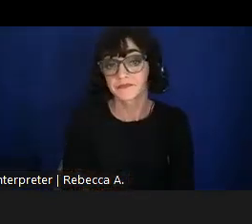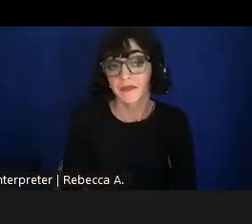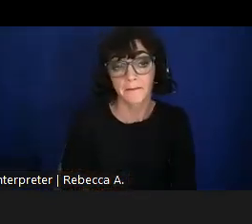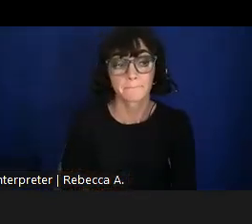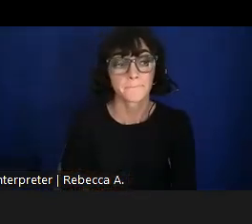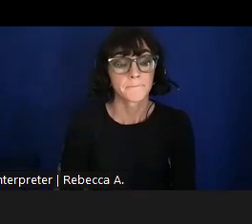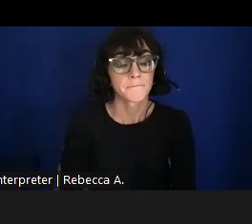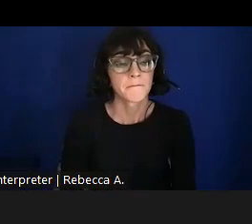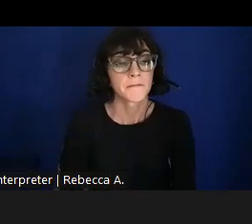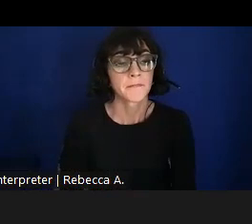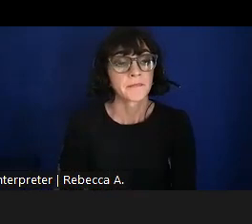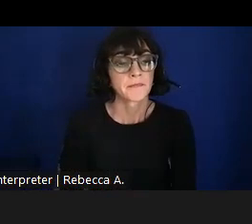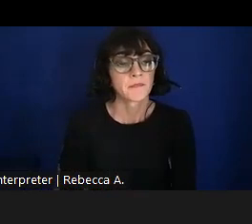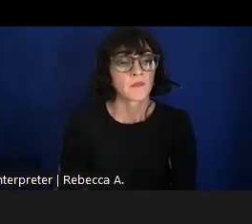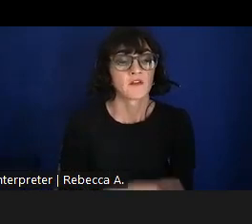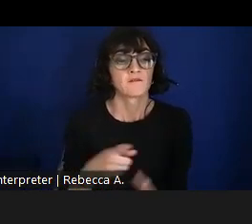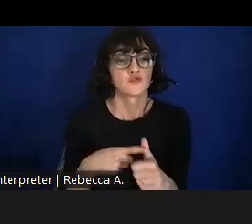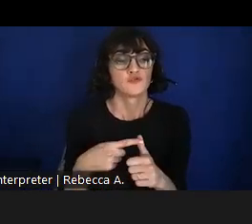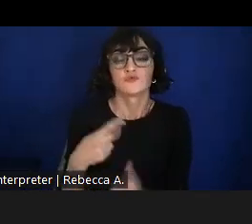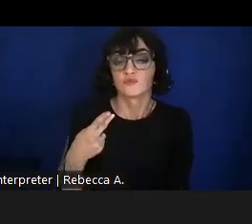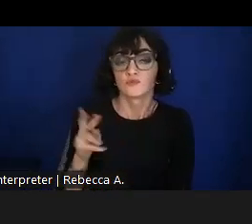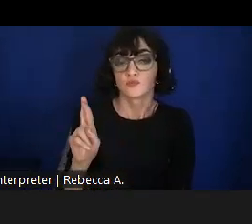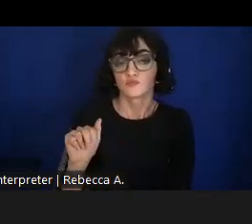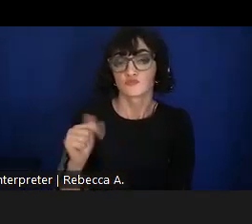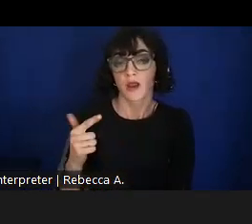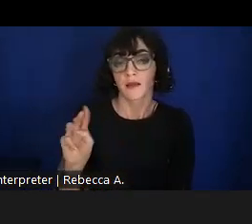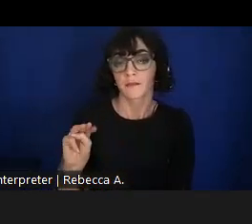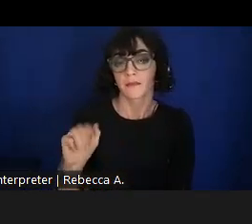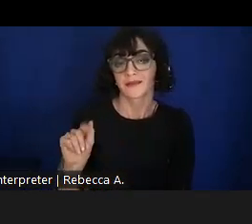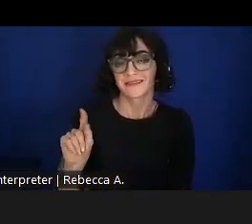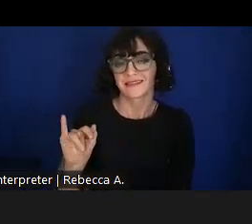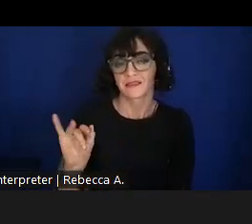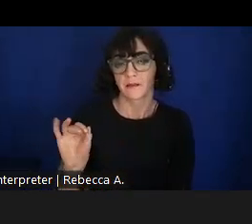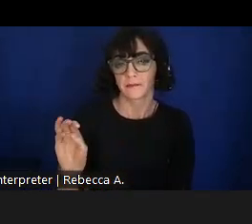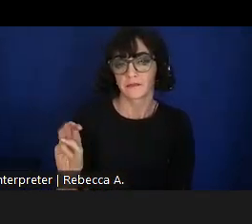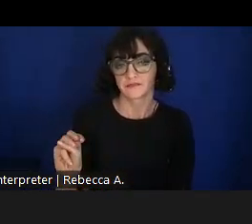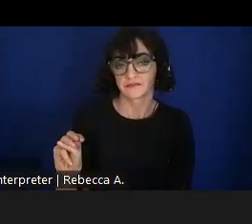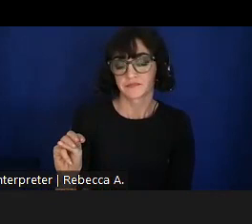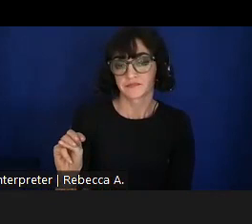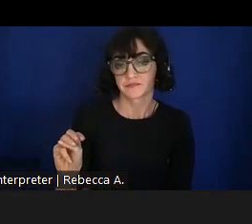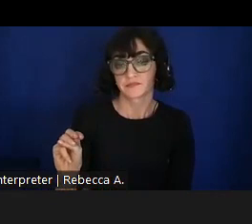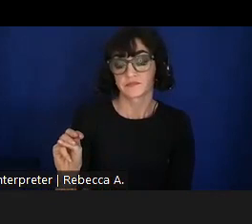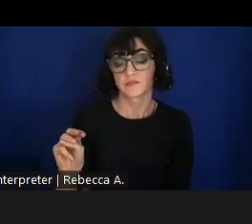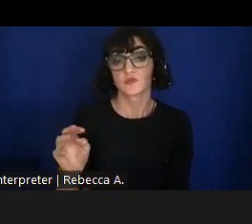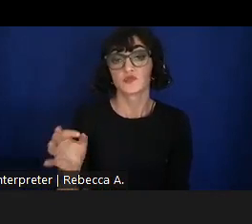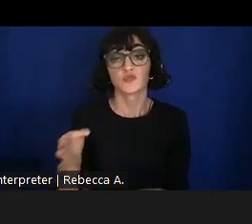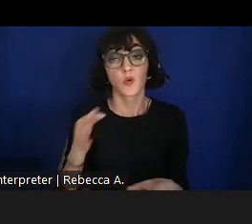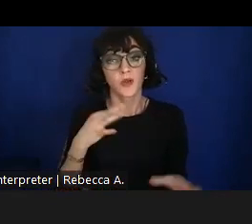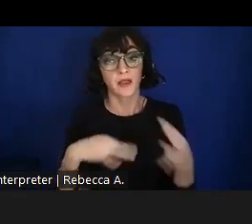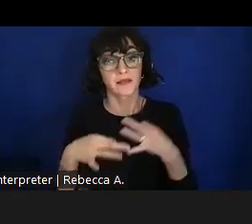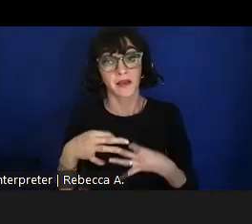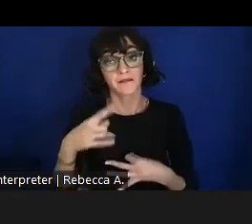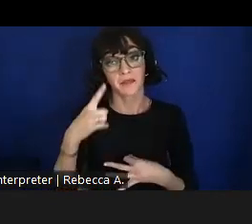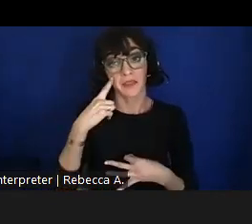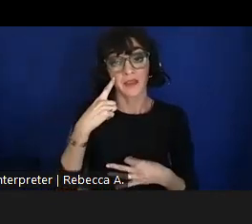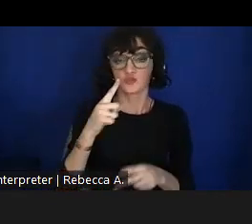one of pragmatism so rather than focusing on moralizing um or kind of judgmental approaches